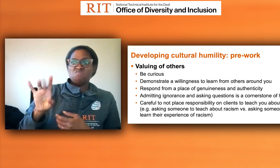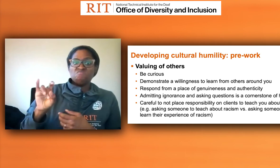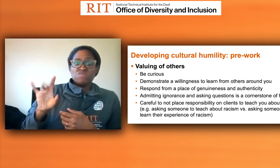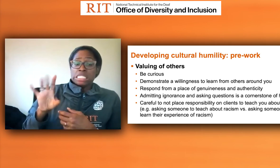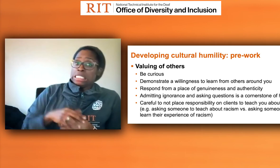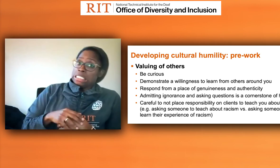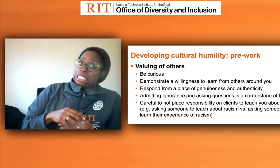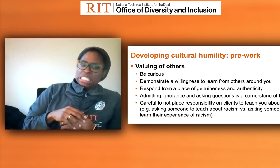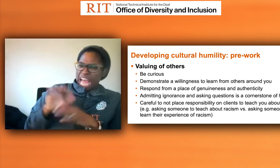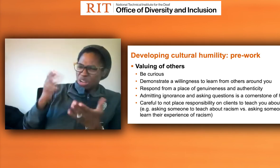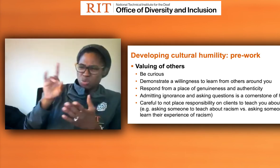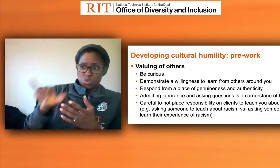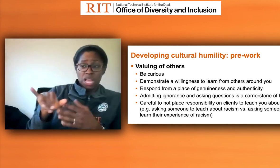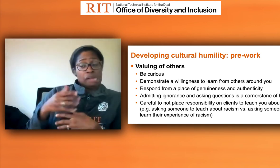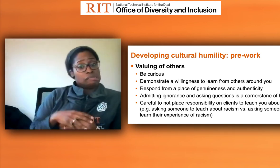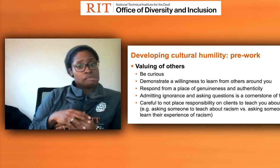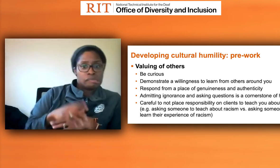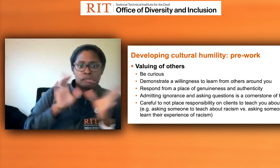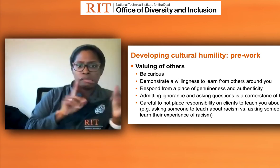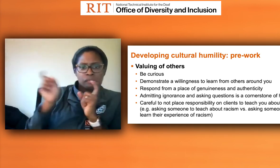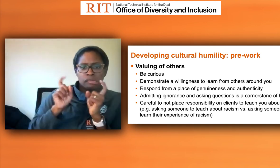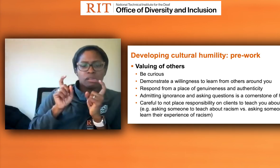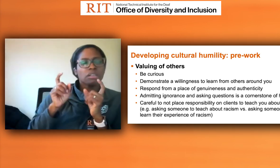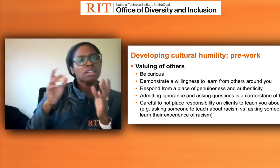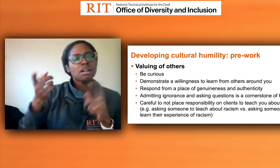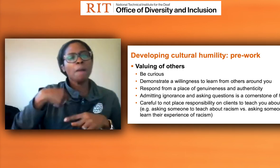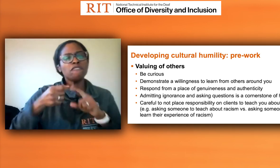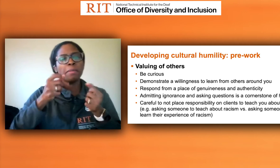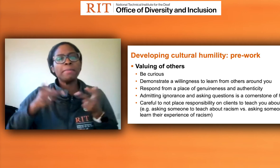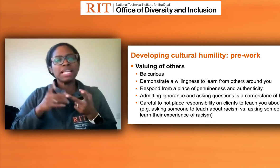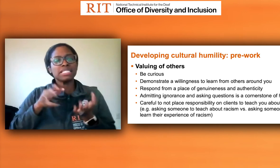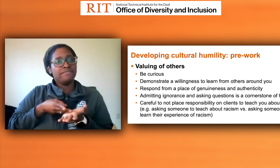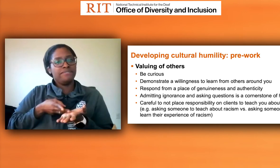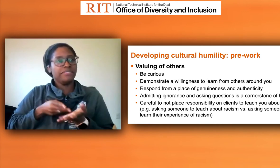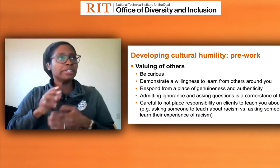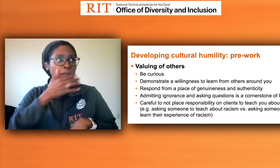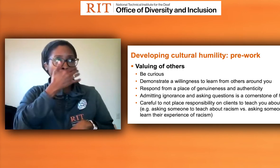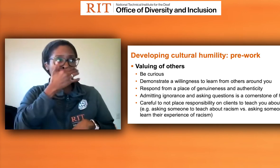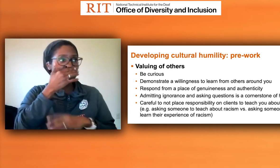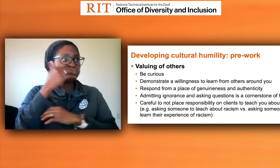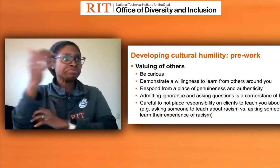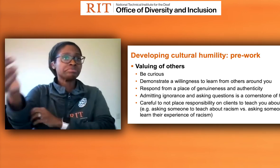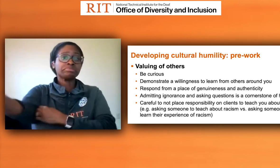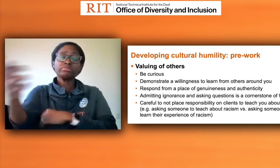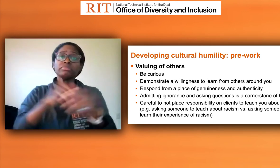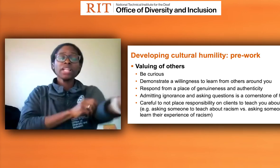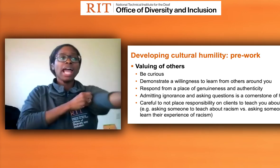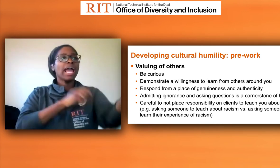but that doesn't make it bad. And so, how can we look at everyone's experience as authentic and equitable in that way?